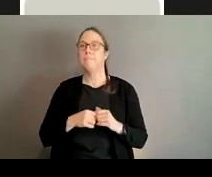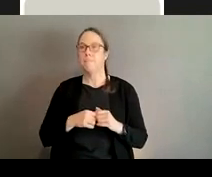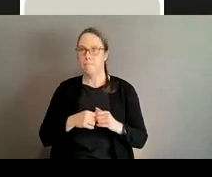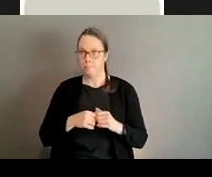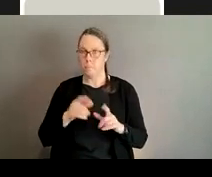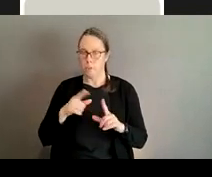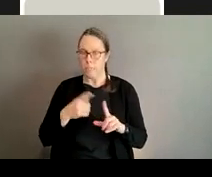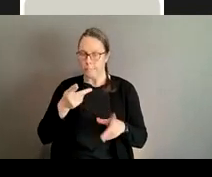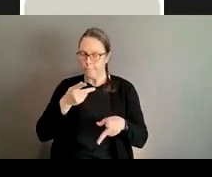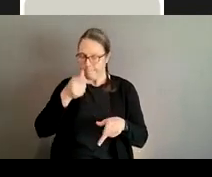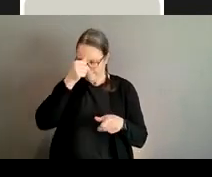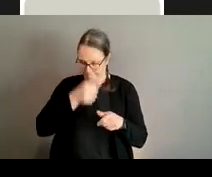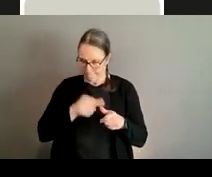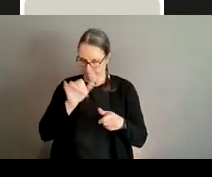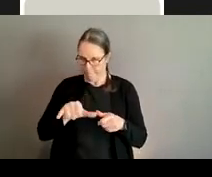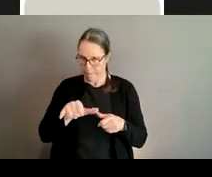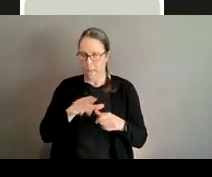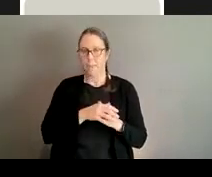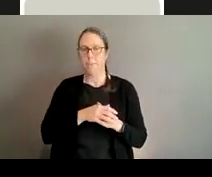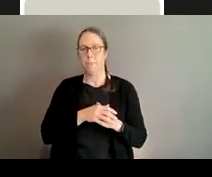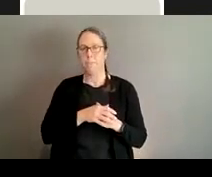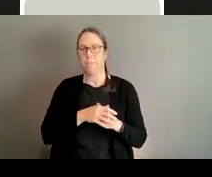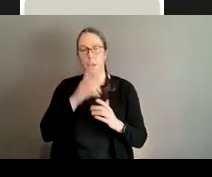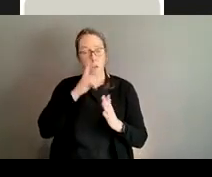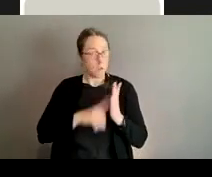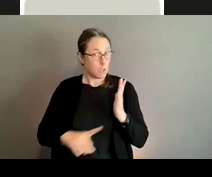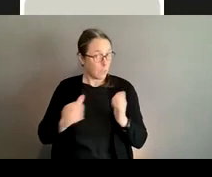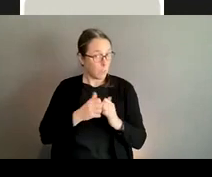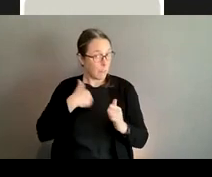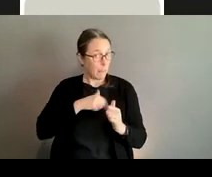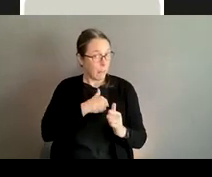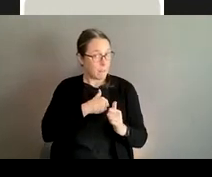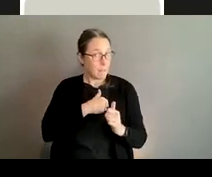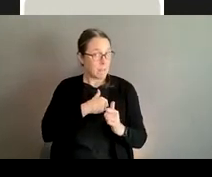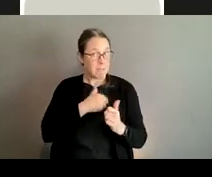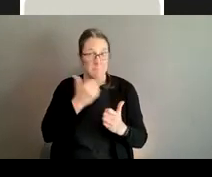in mind, and feel free to check in with us at any point and time. What I would say is